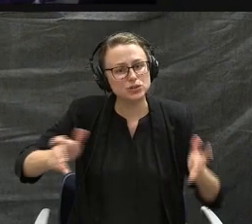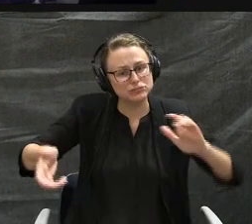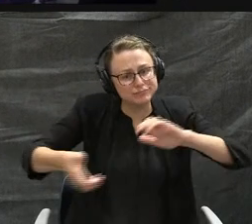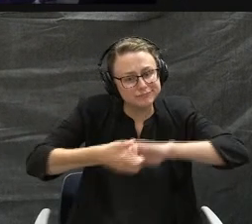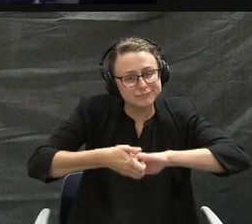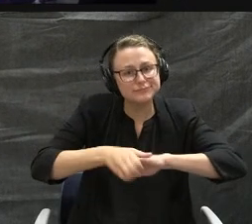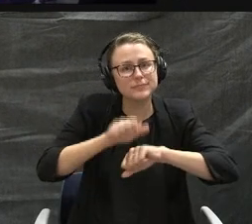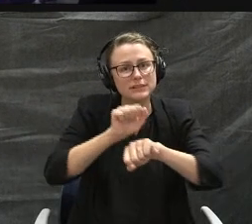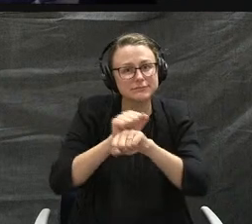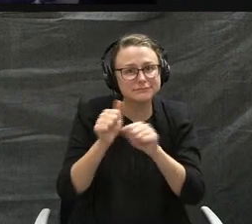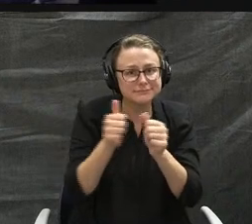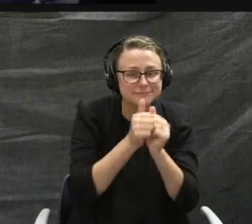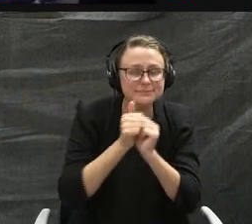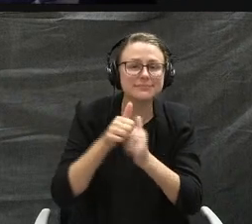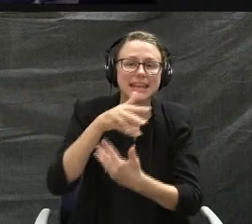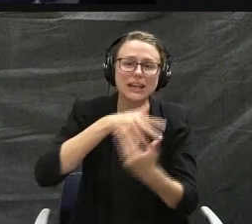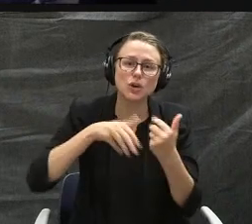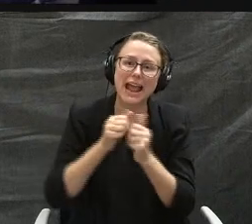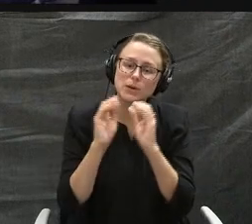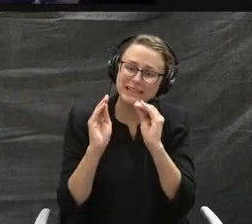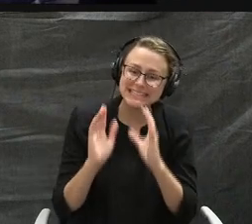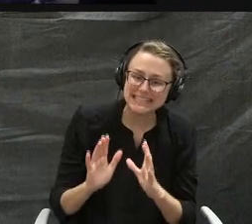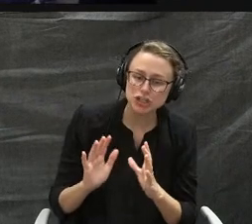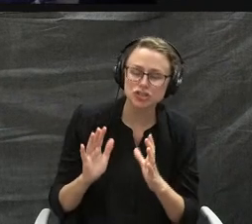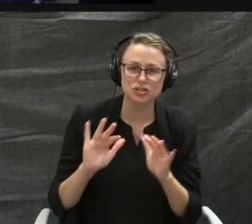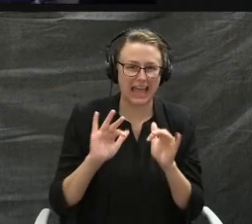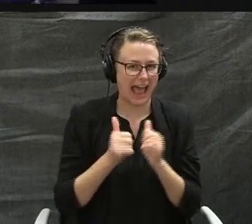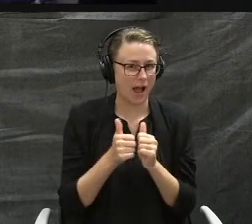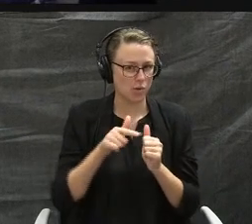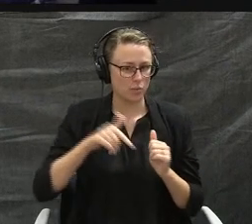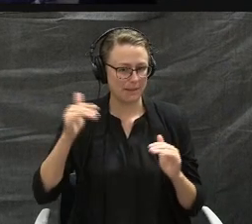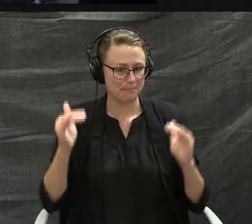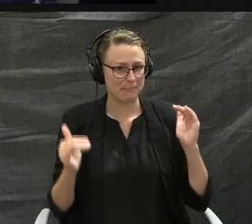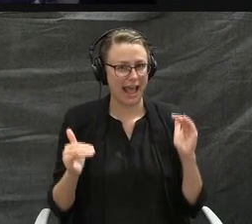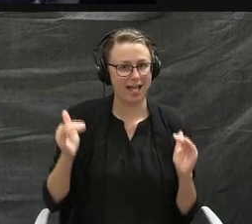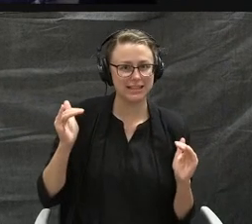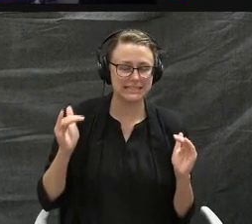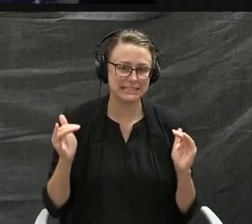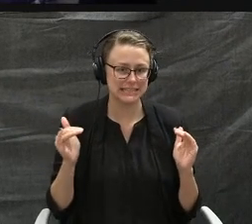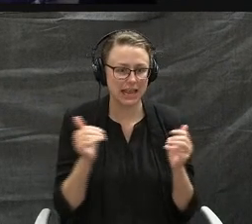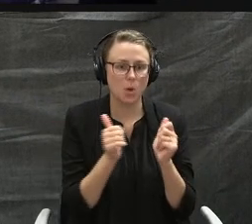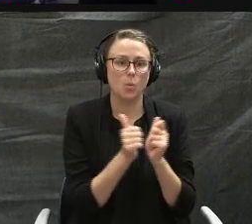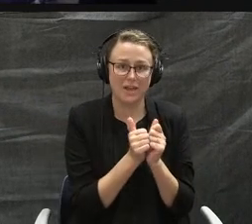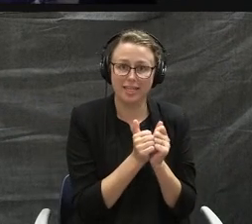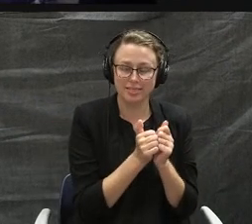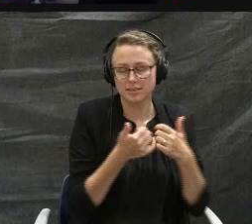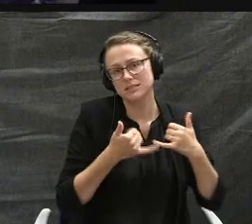able to interact with their teachers. And how do we balance that need with the need to?